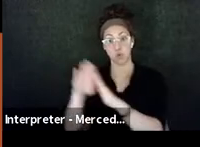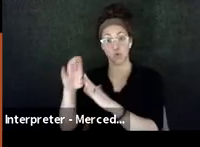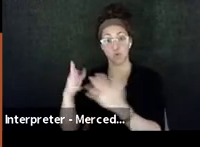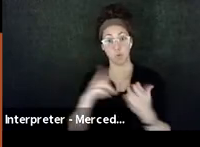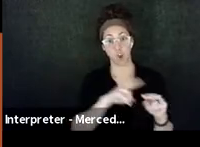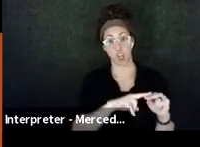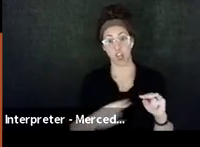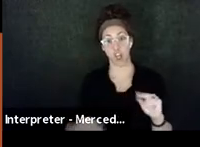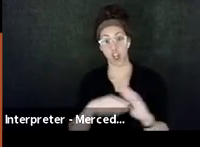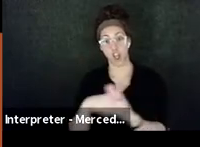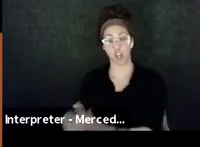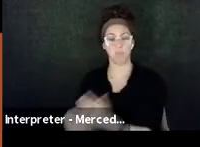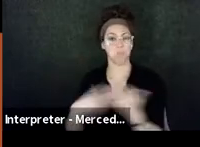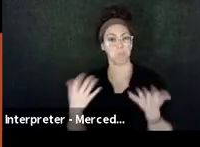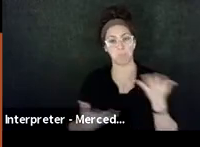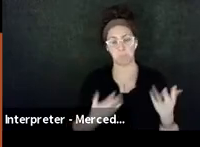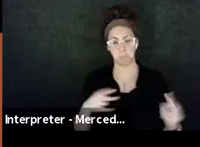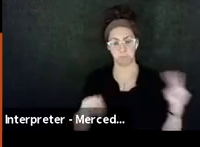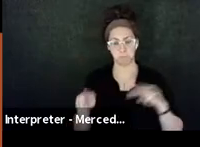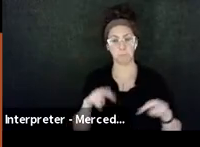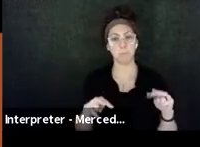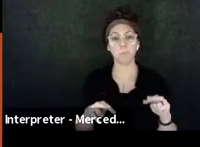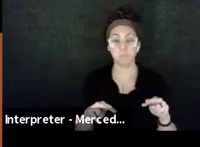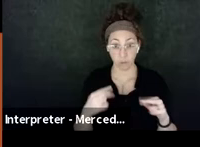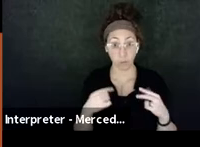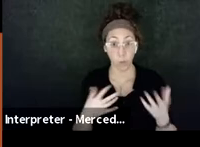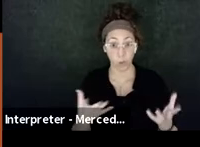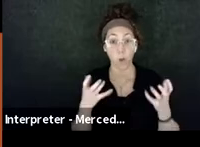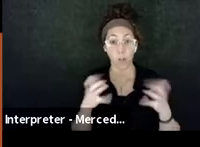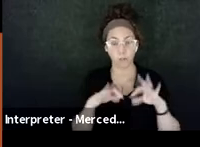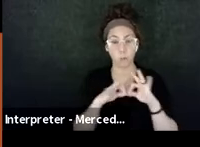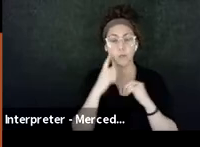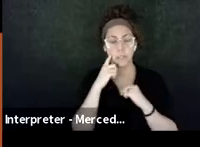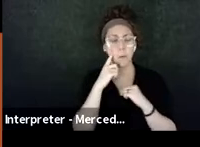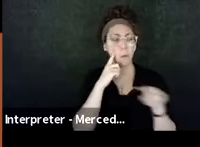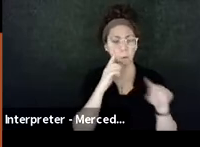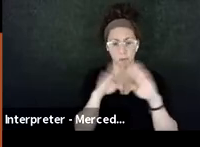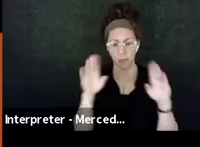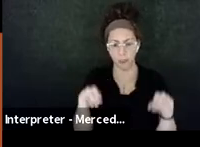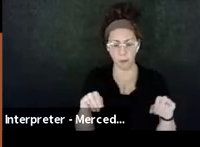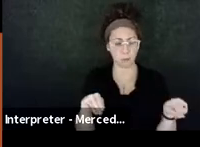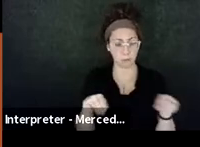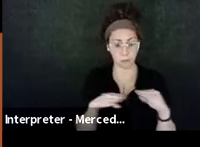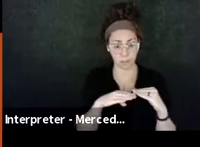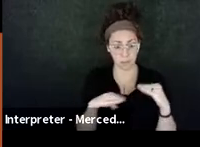Natalie Chavez: So if we can actually connect that housing stability or the interventions that that students receive and we know that they have reached permanent housing.